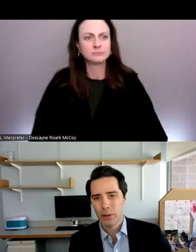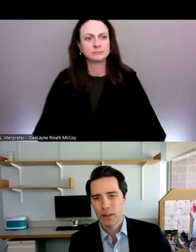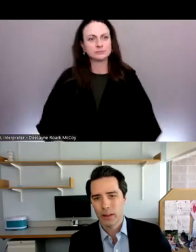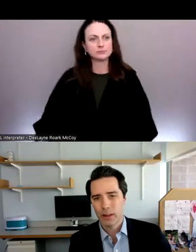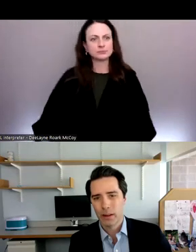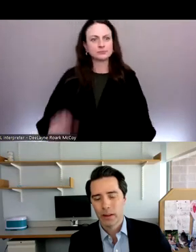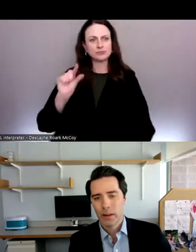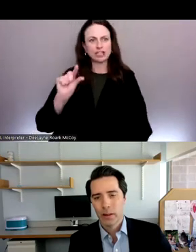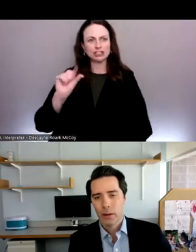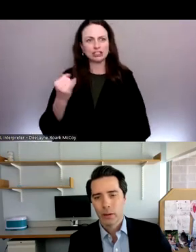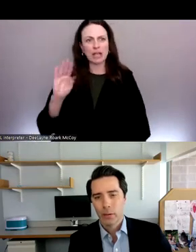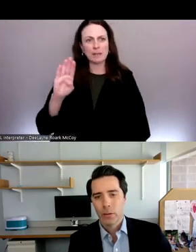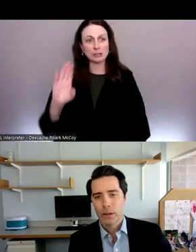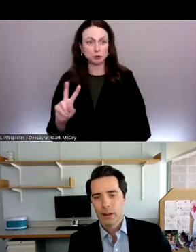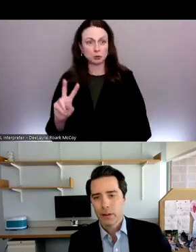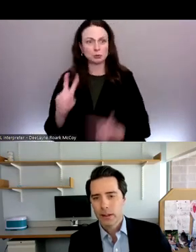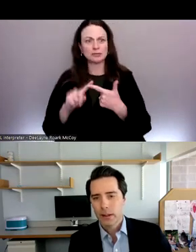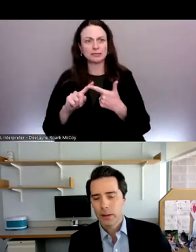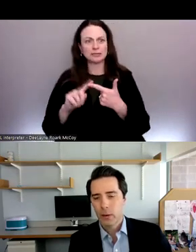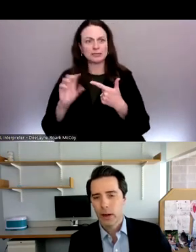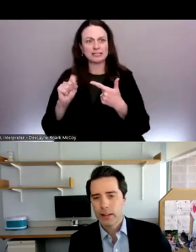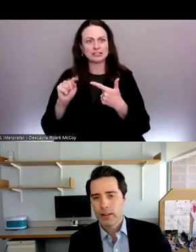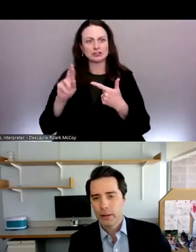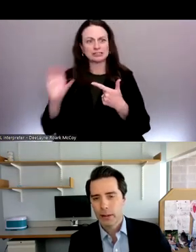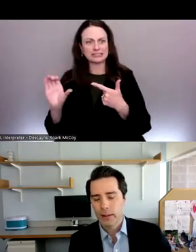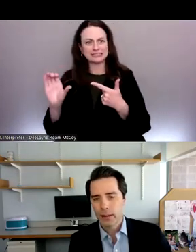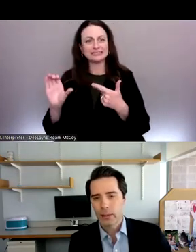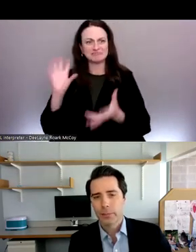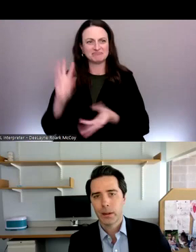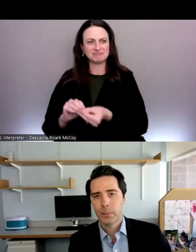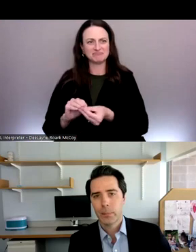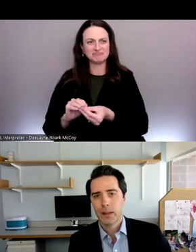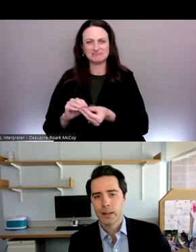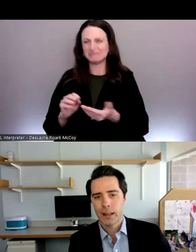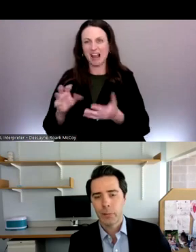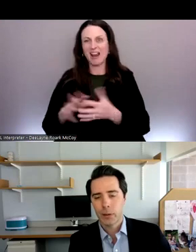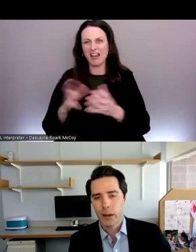percent